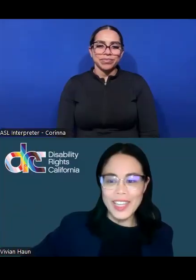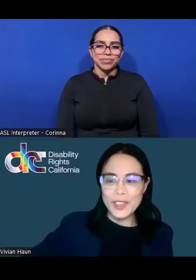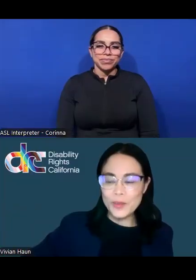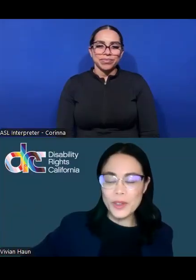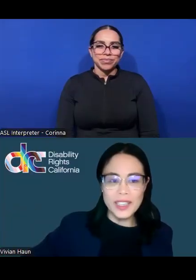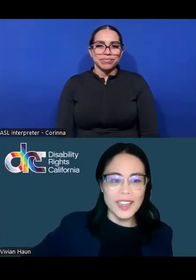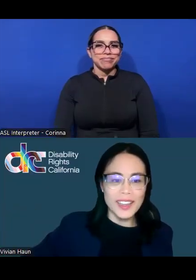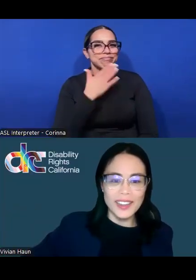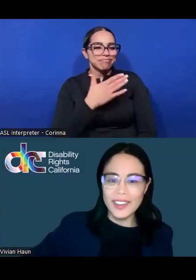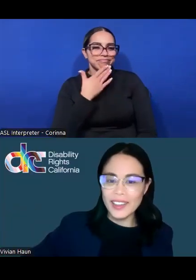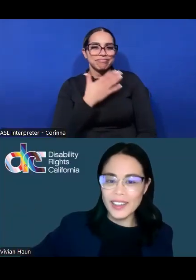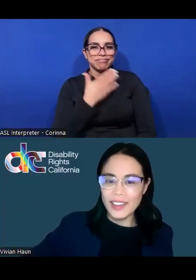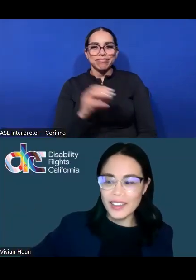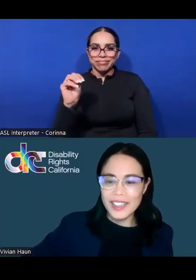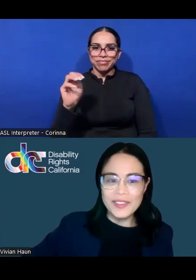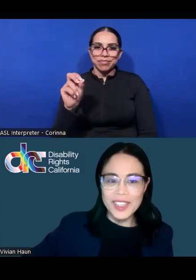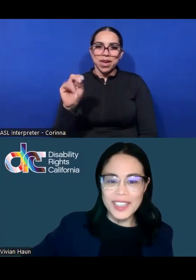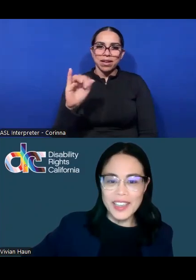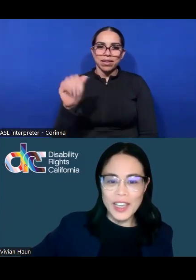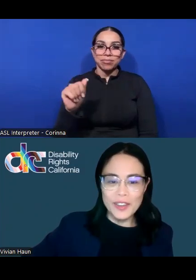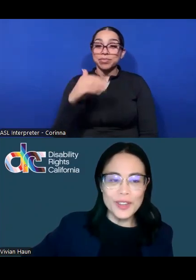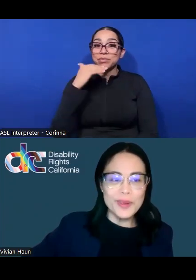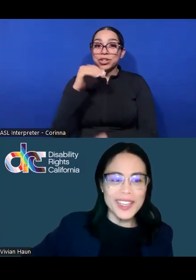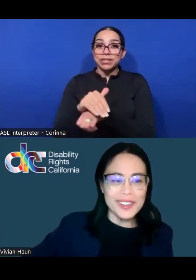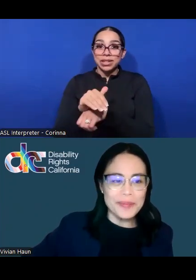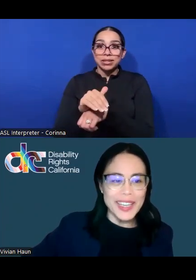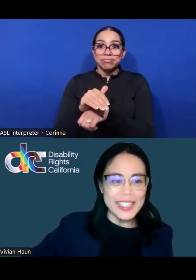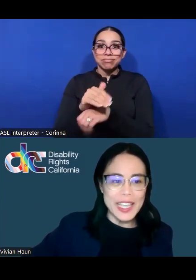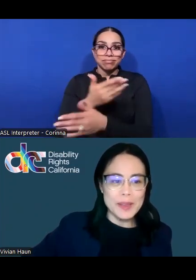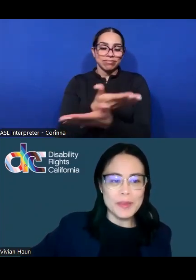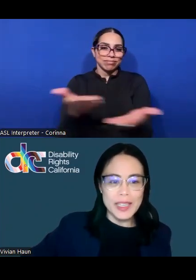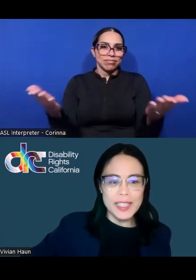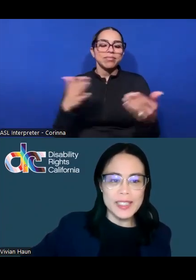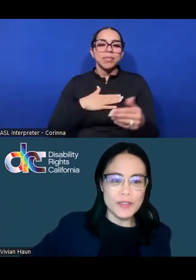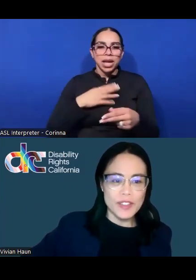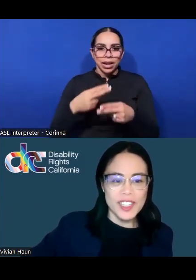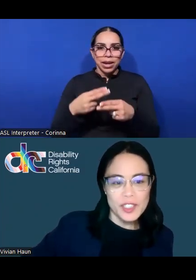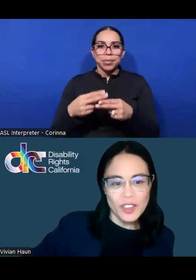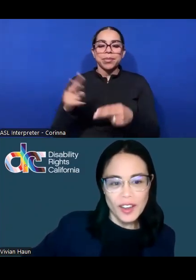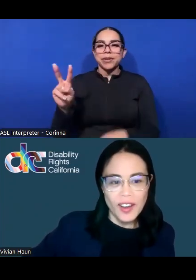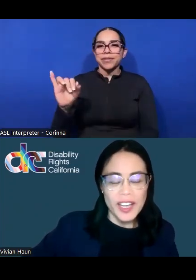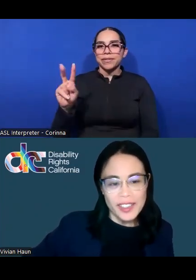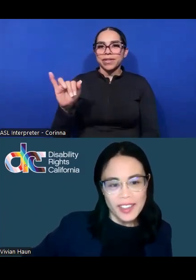Thank you Monica. Good evening everyone. My name is Vivian Haun.